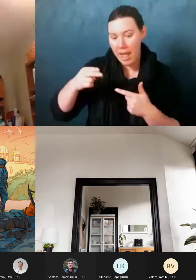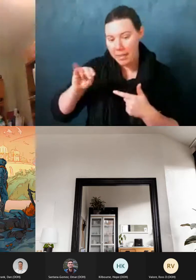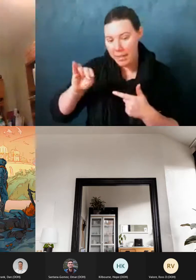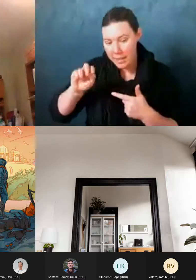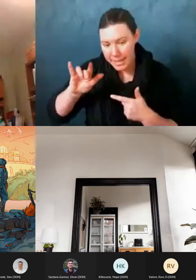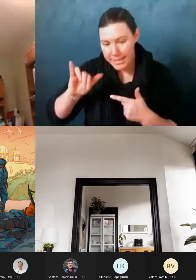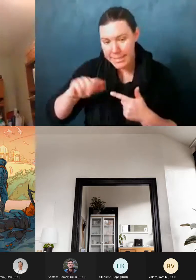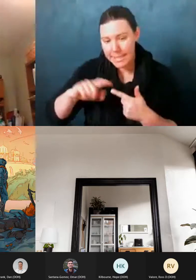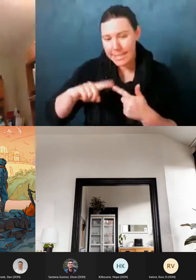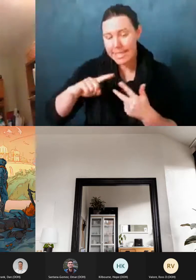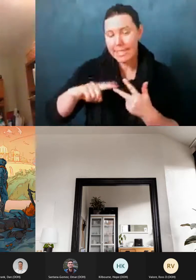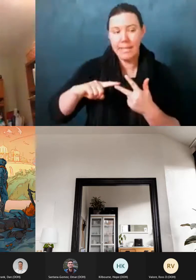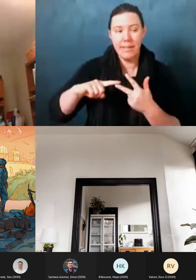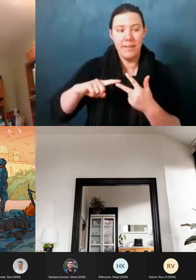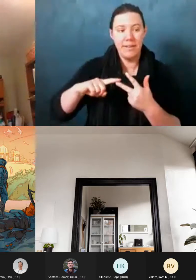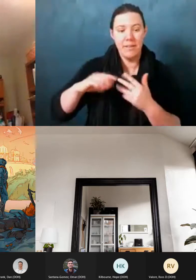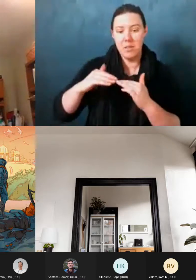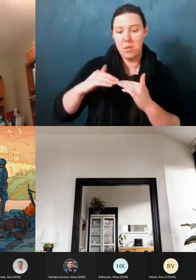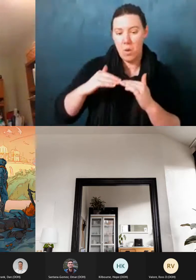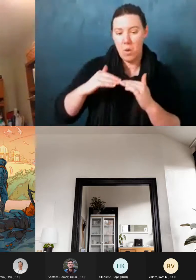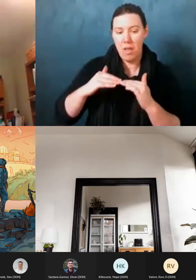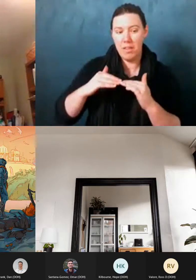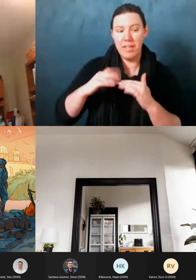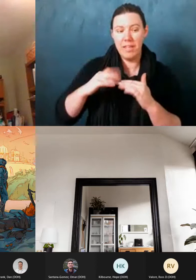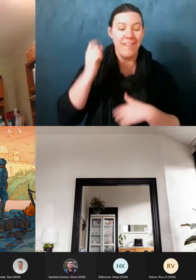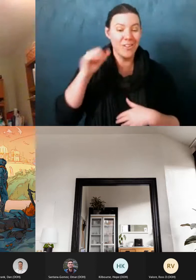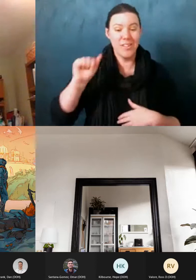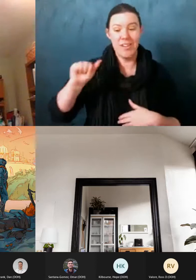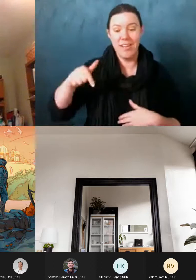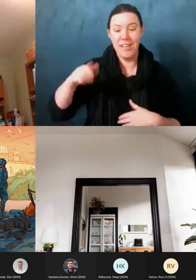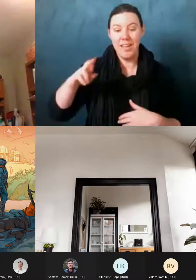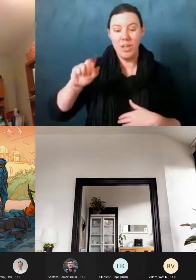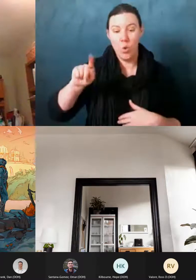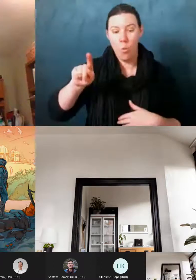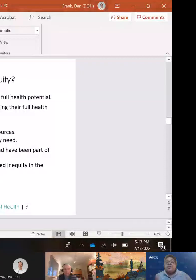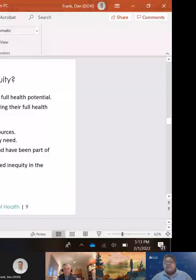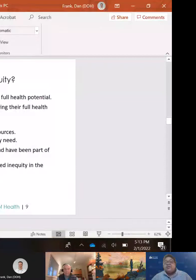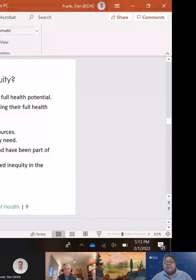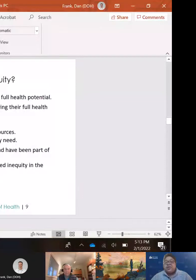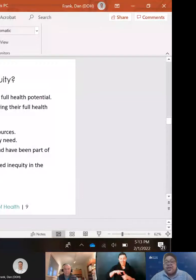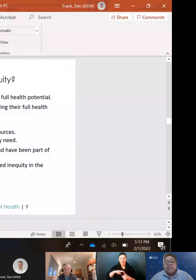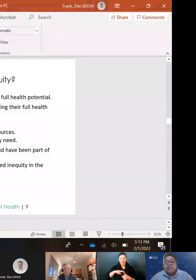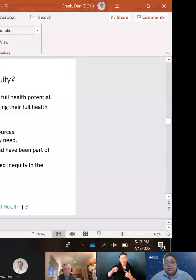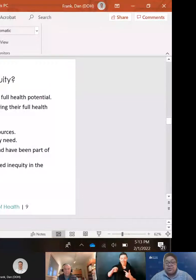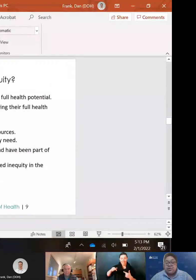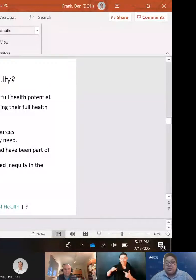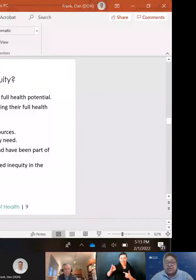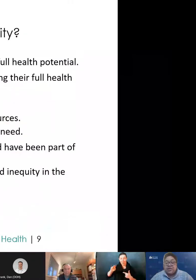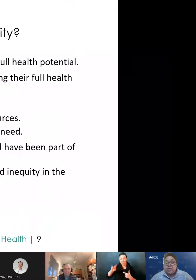And equality and equity are not the same. In fact, equality gives everyone the same resources